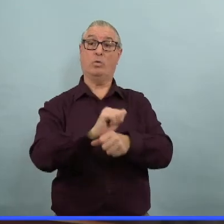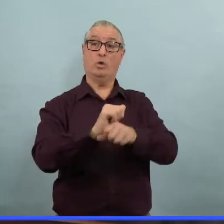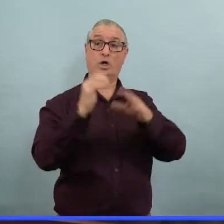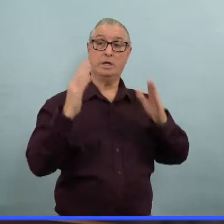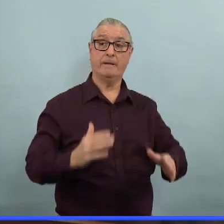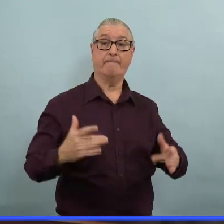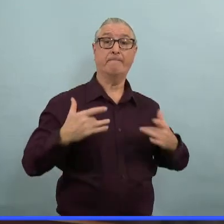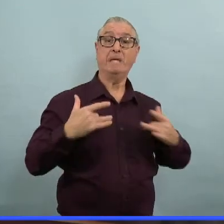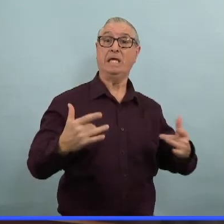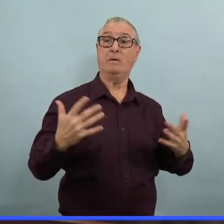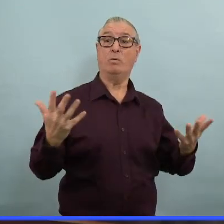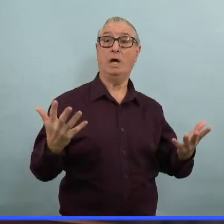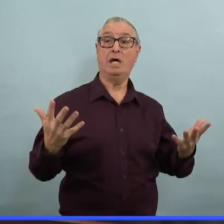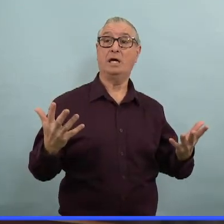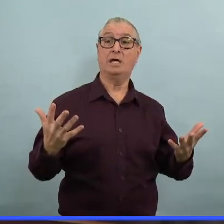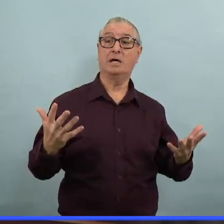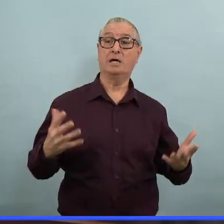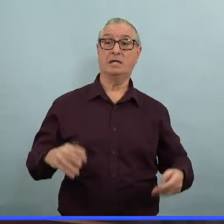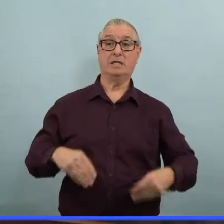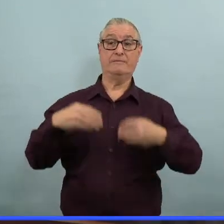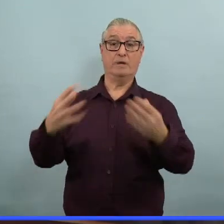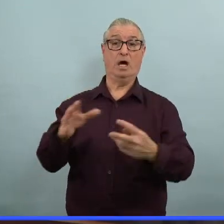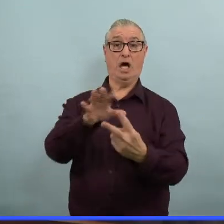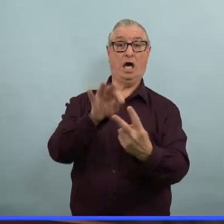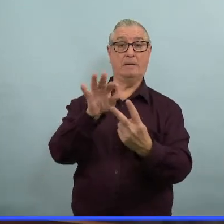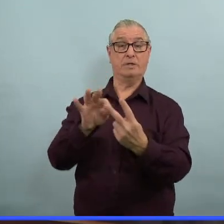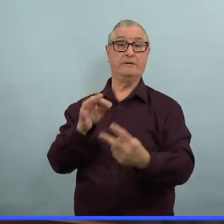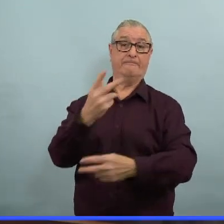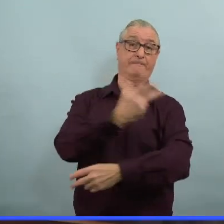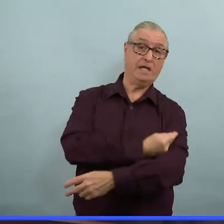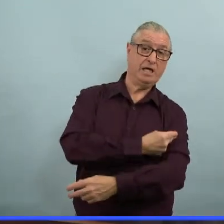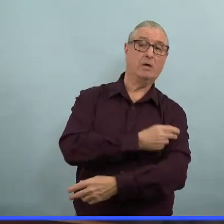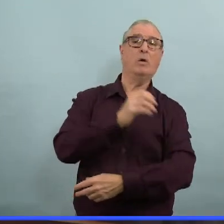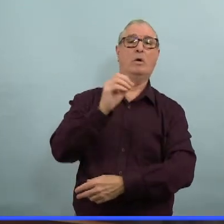there maybe is another way out of this to ensure that we can continue